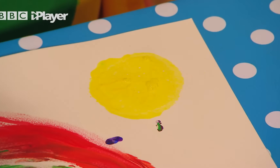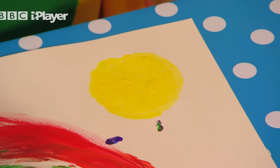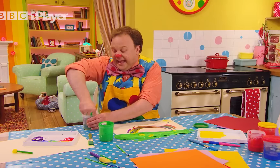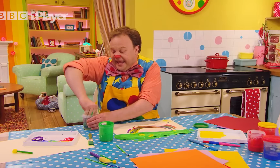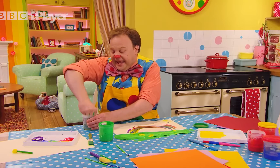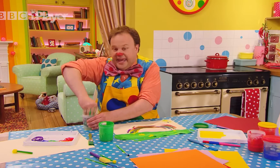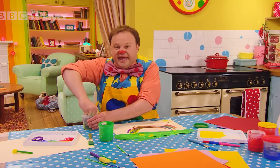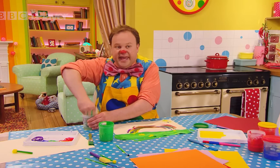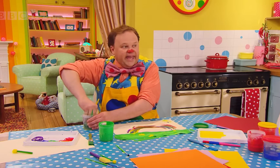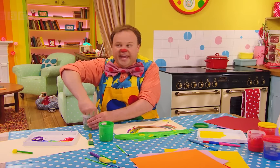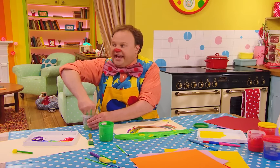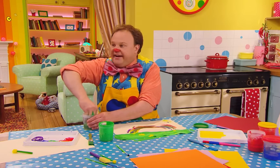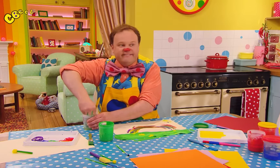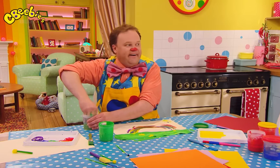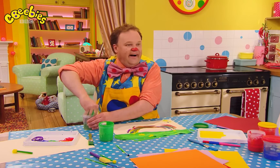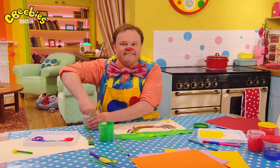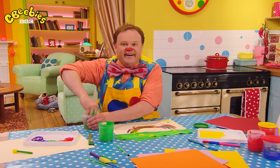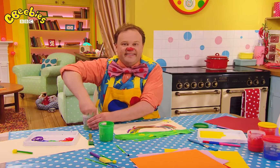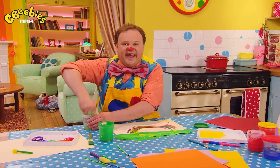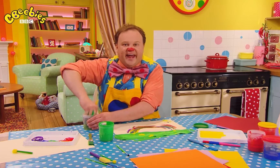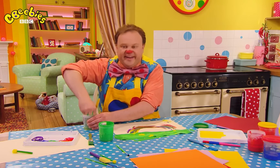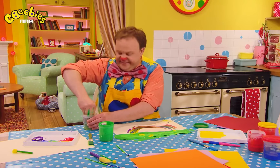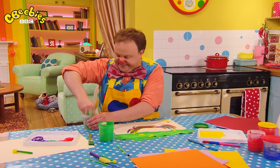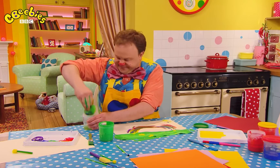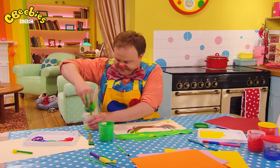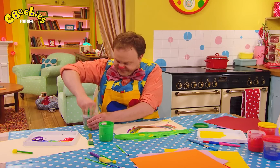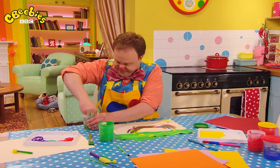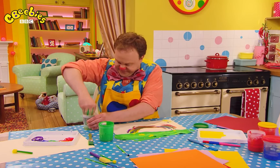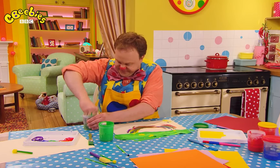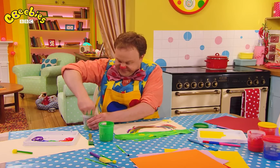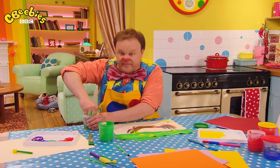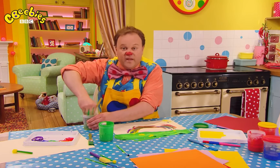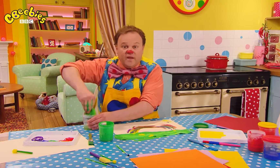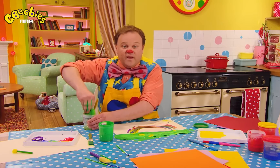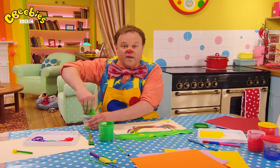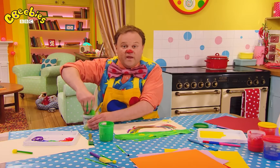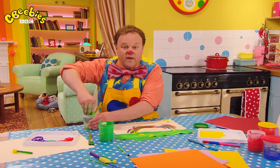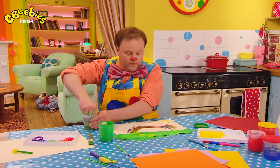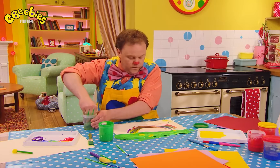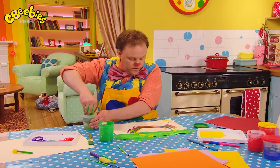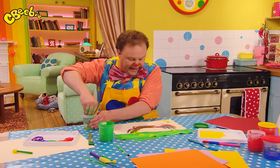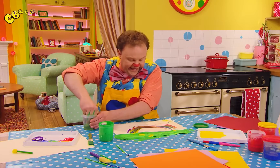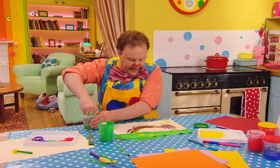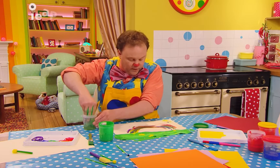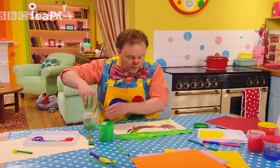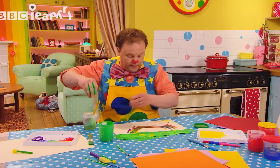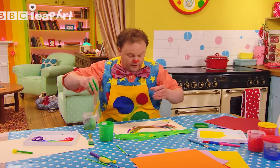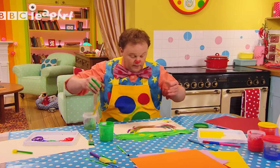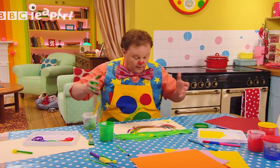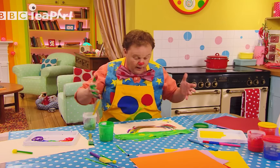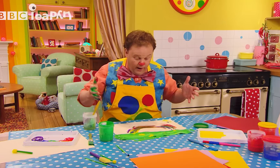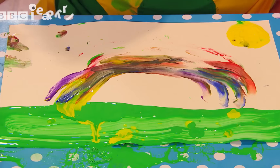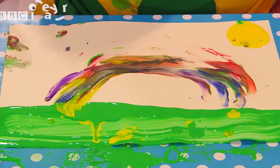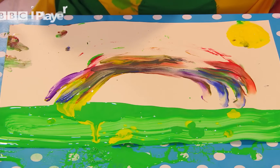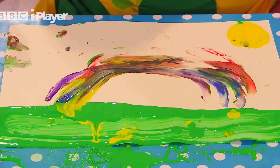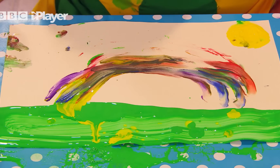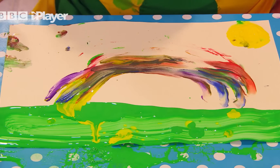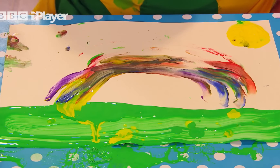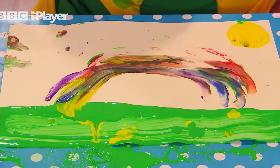look mr tumble what what is it you've already made a lovely picture hey what it's a rainbow